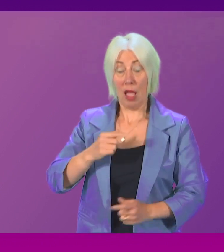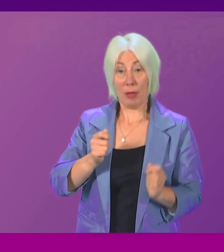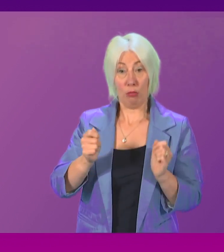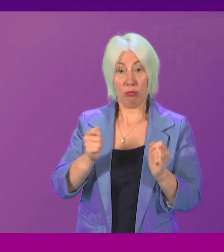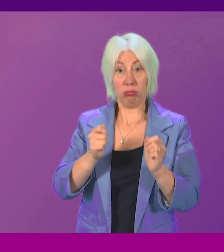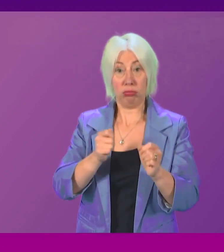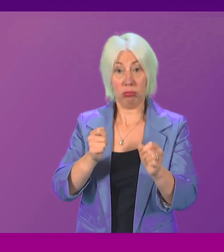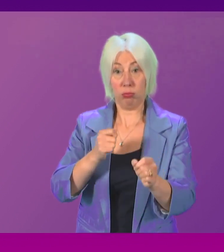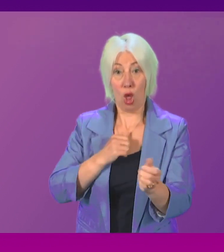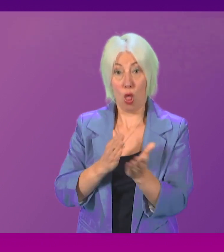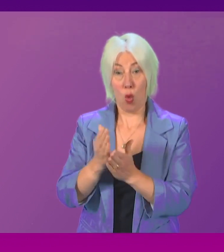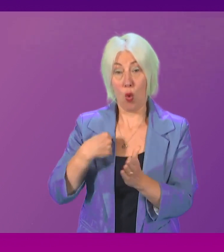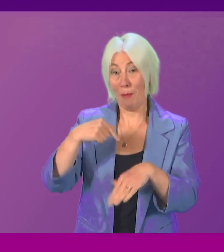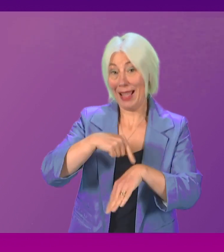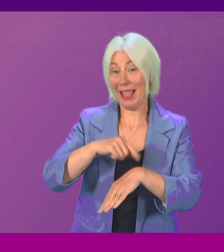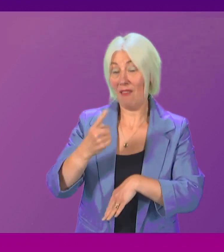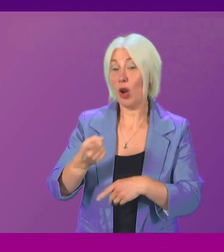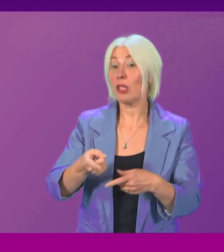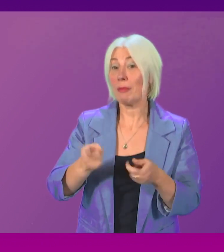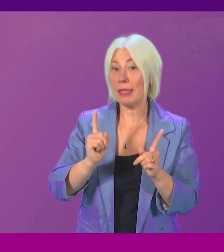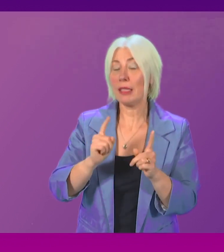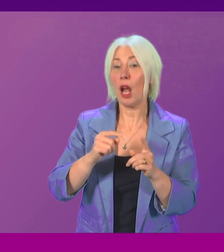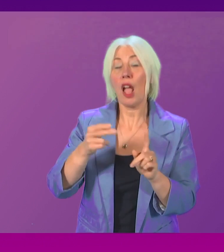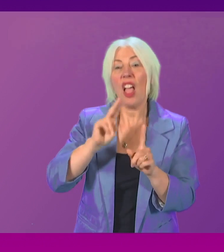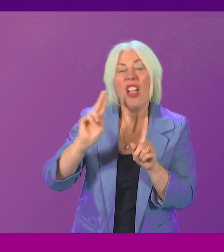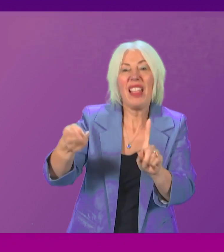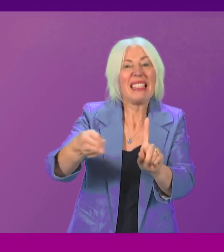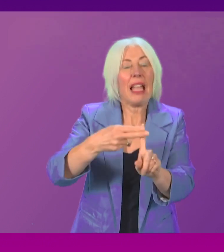years in which I have been First Minister, is that we have reduced the stigma associated with mental ill health.